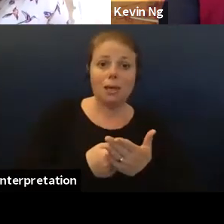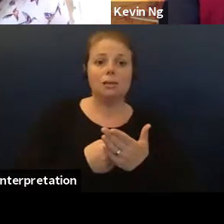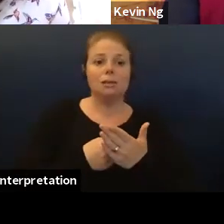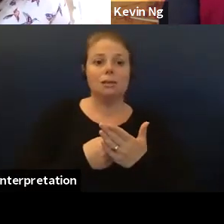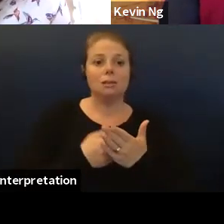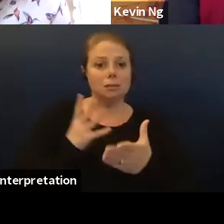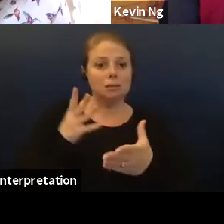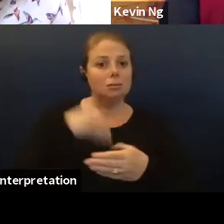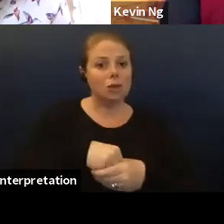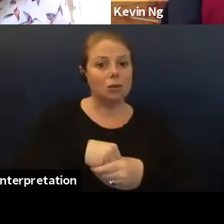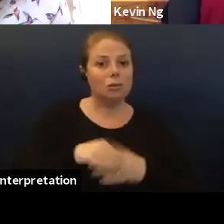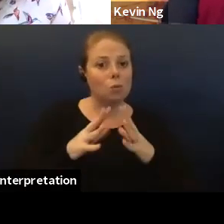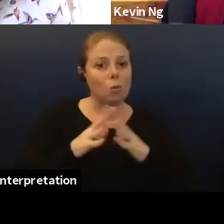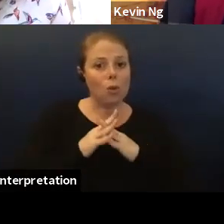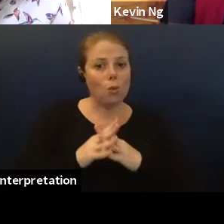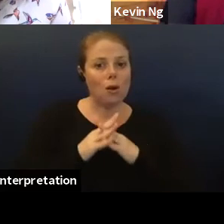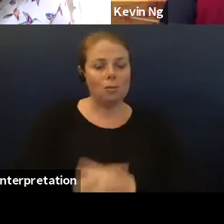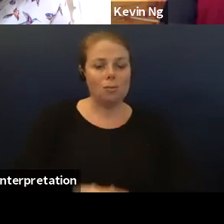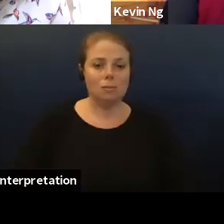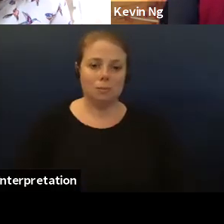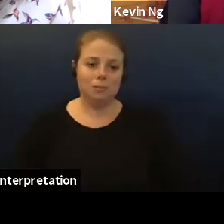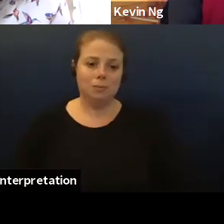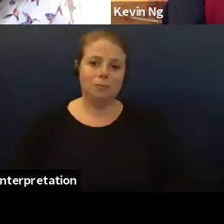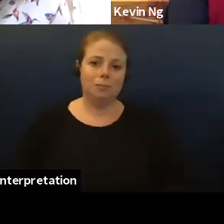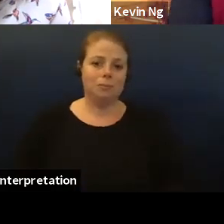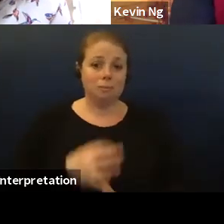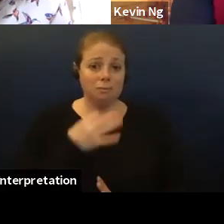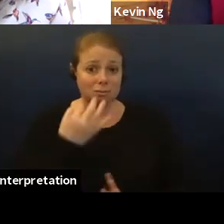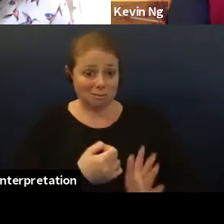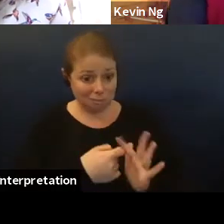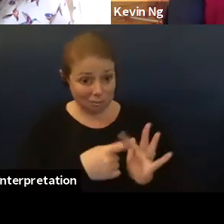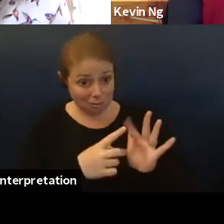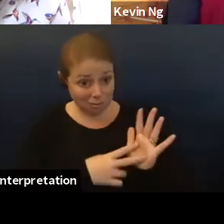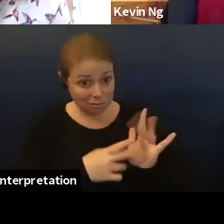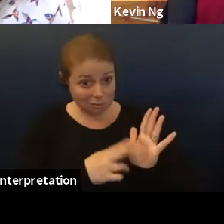Kevin, do you want to add to that? Perhaps focus on what you've learned rather than